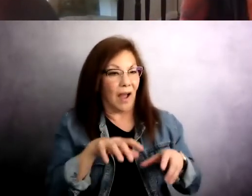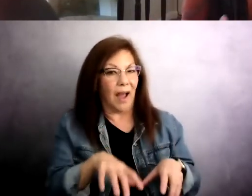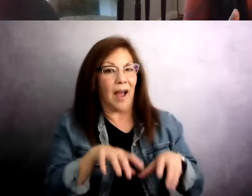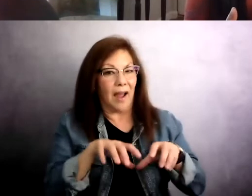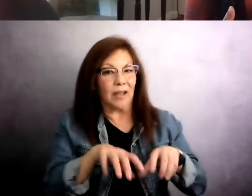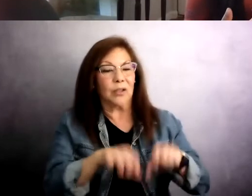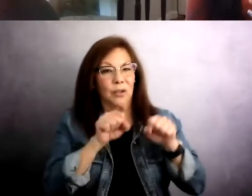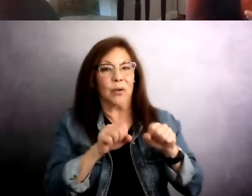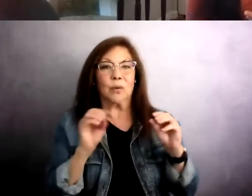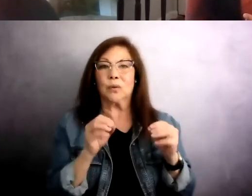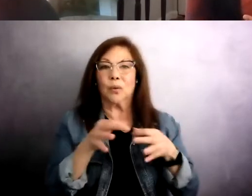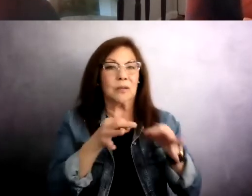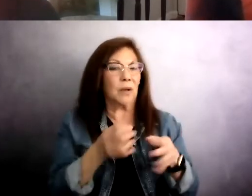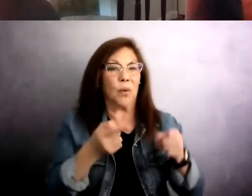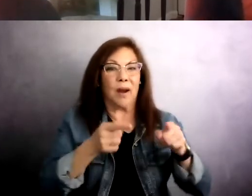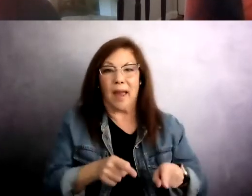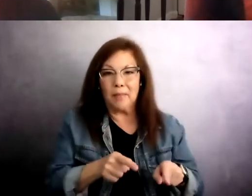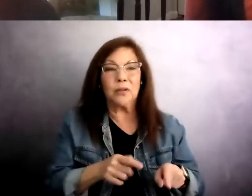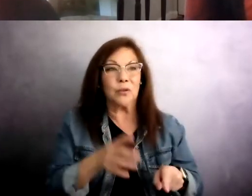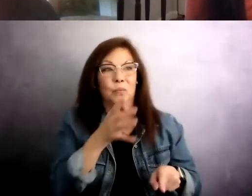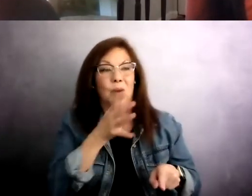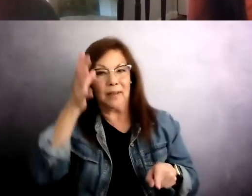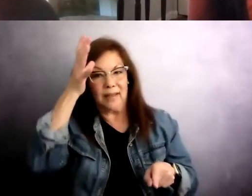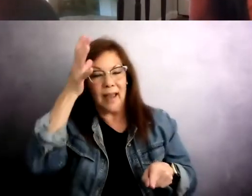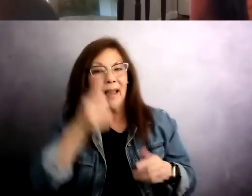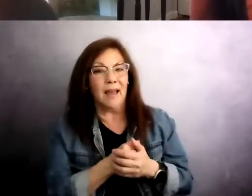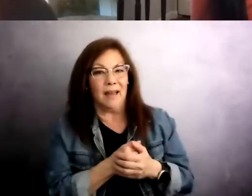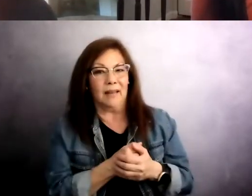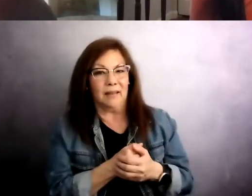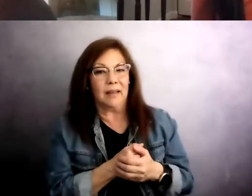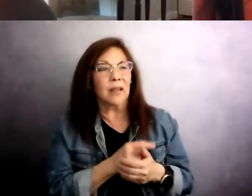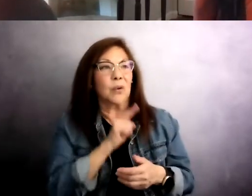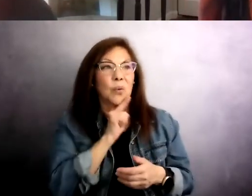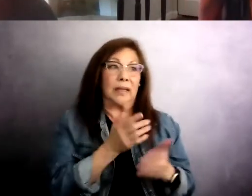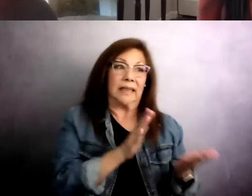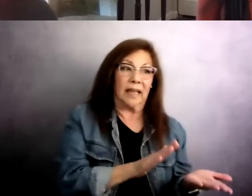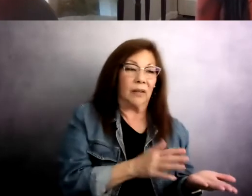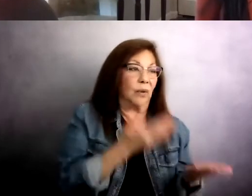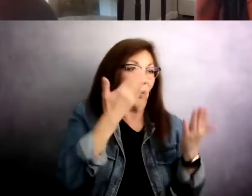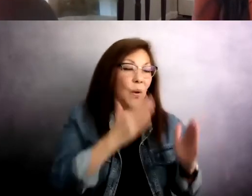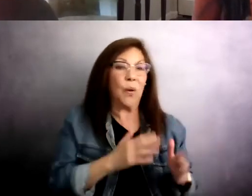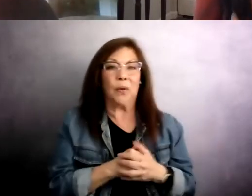no exclusion of what happened to her parents, and whether or not they were actually dead.